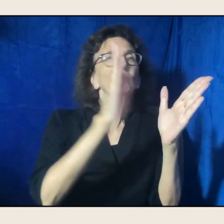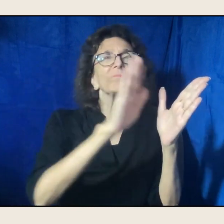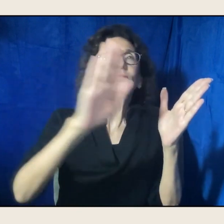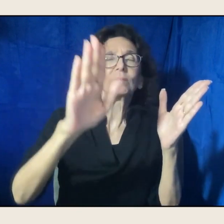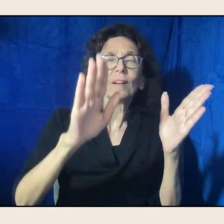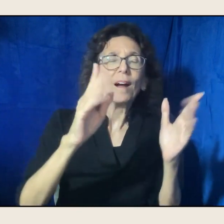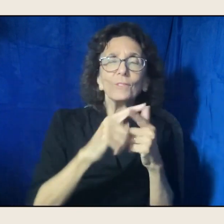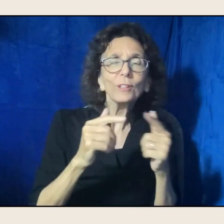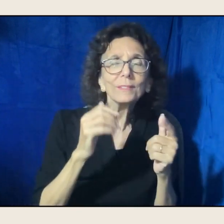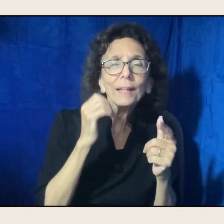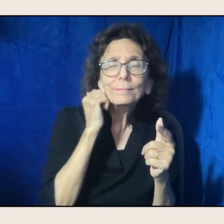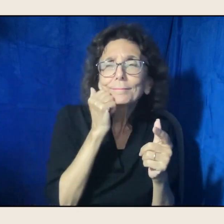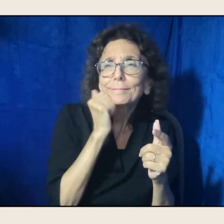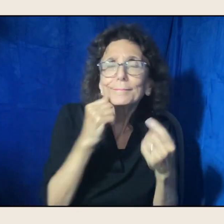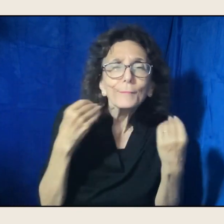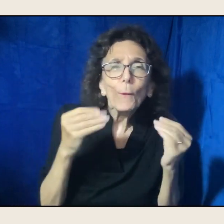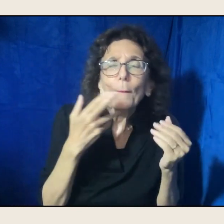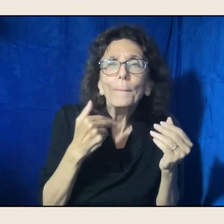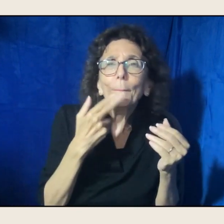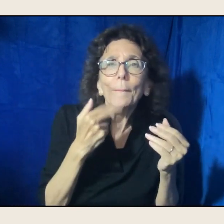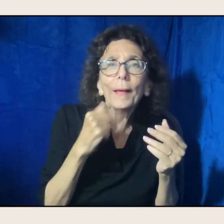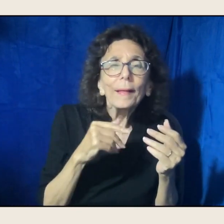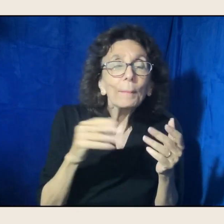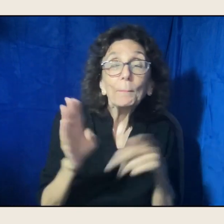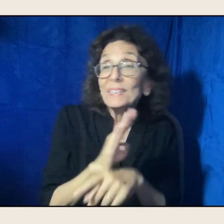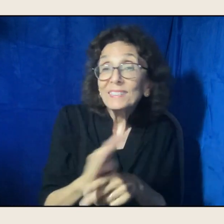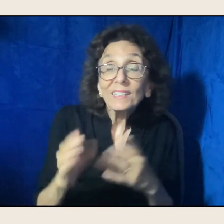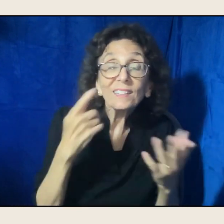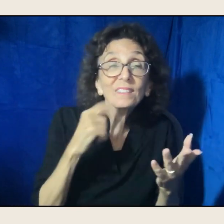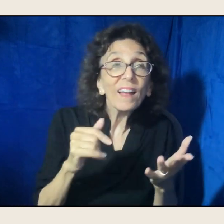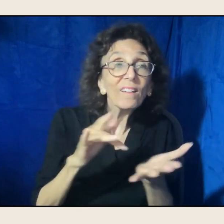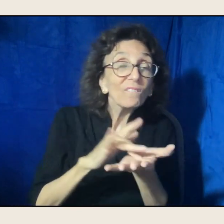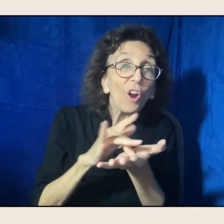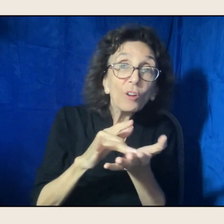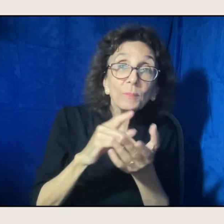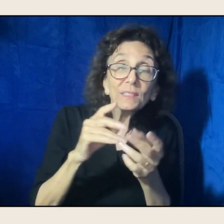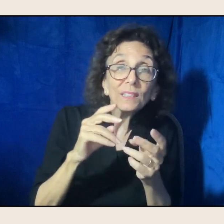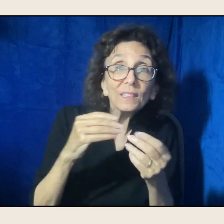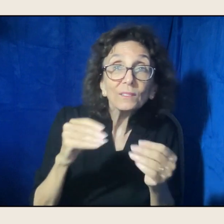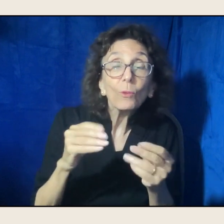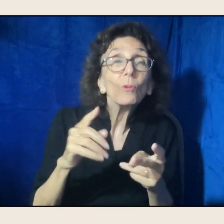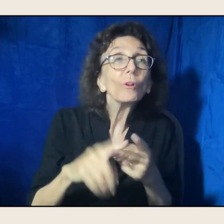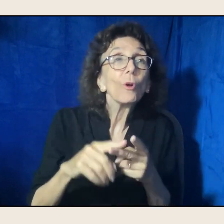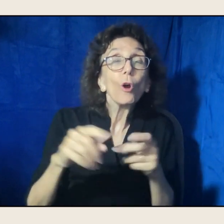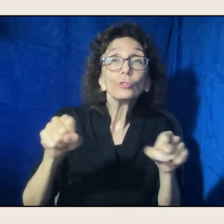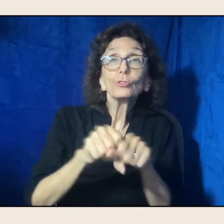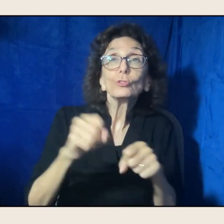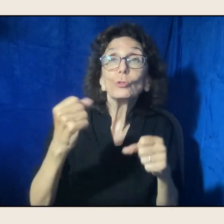such as pharmacies and shoe repairs, right? So you see these birds that come out often at night